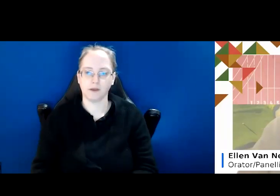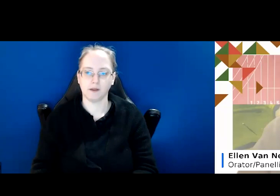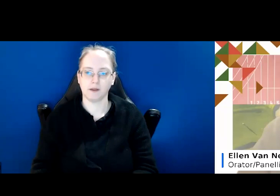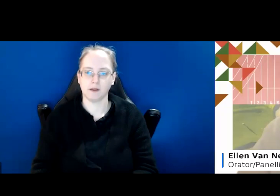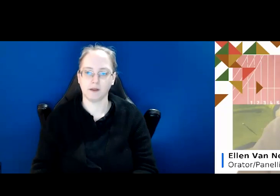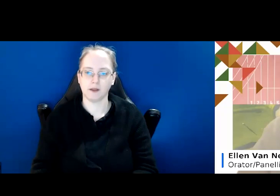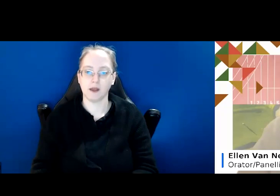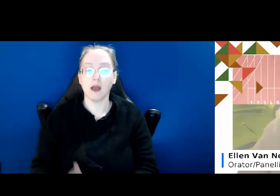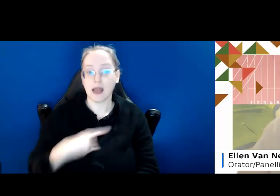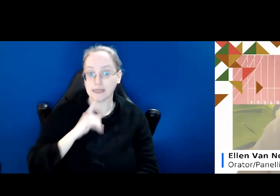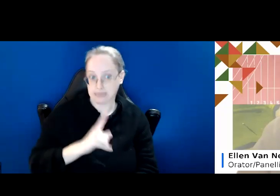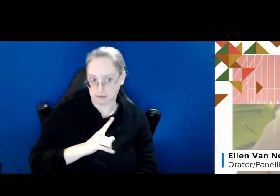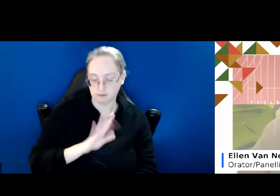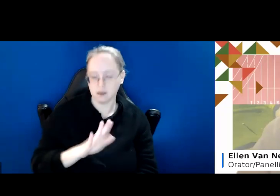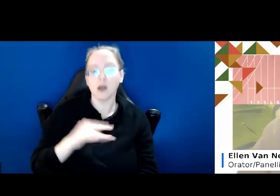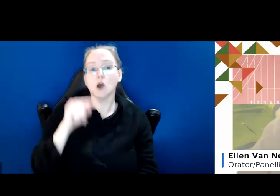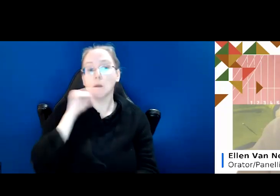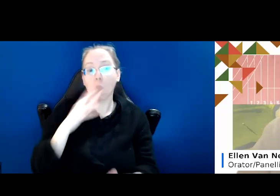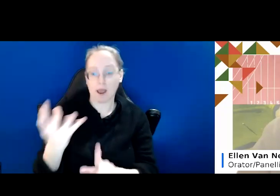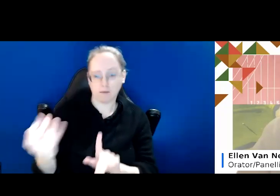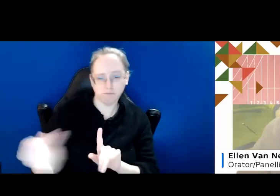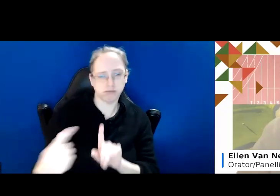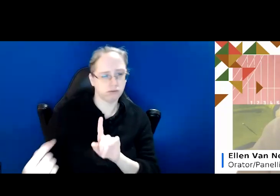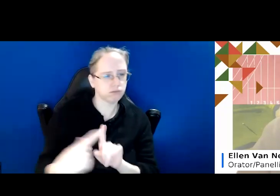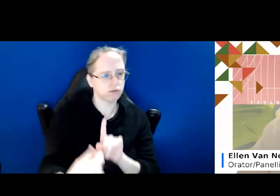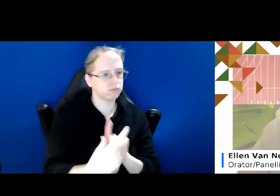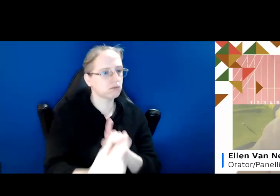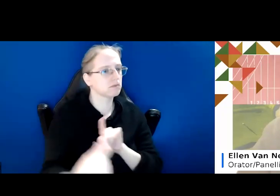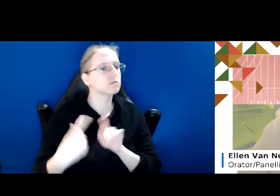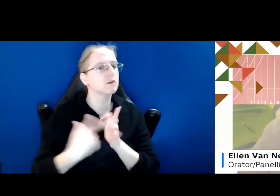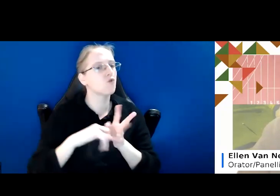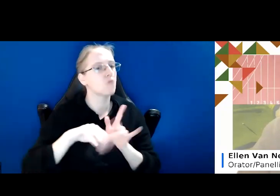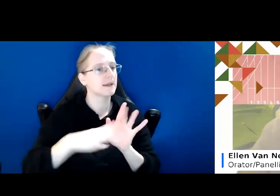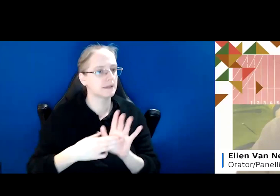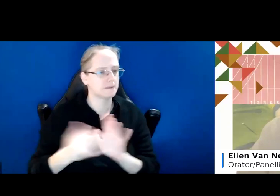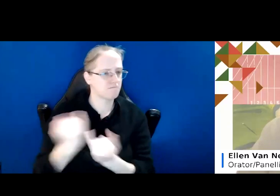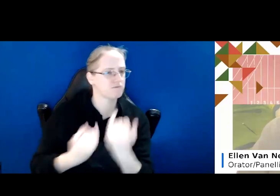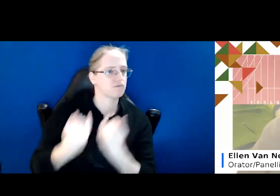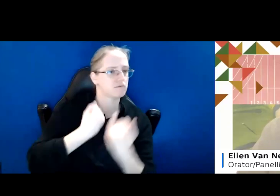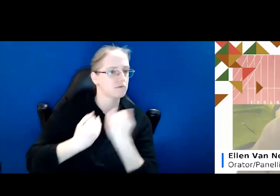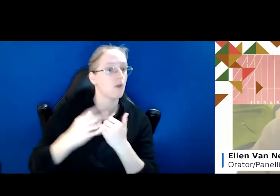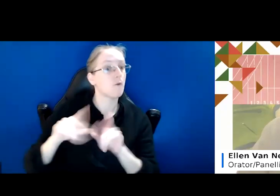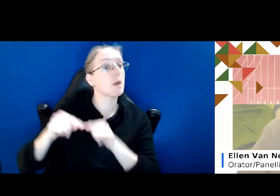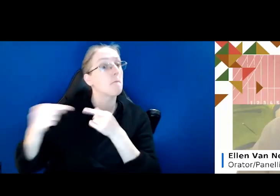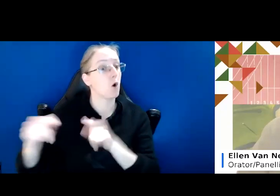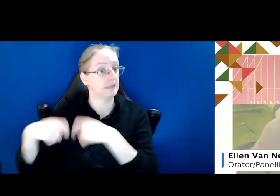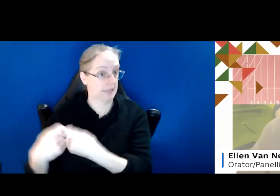was subject to repeated racial slurs during the match by the opposing team.